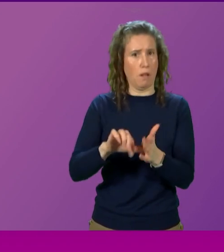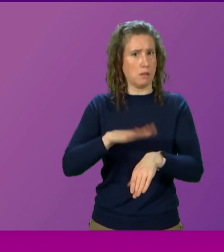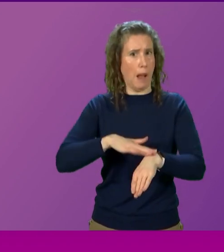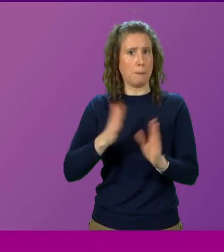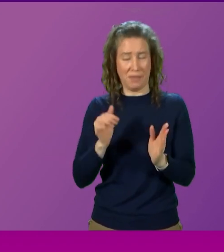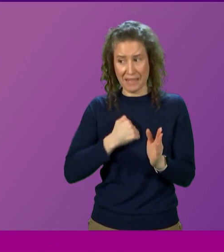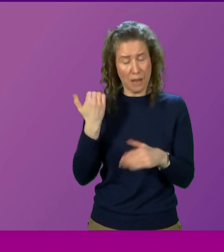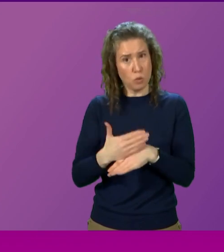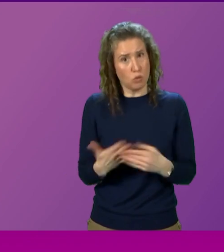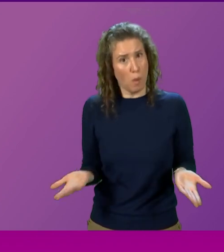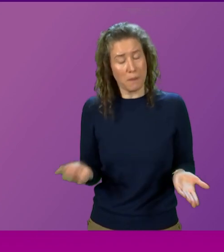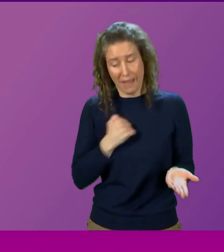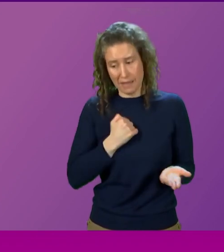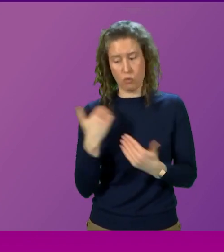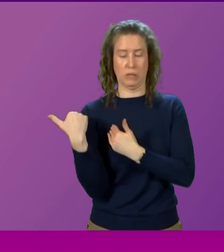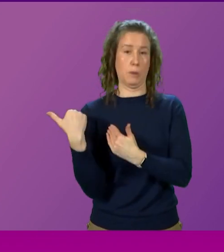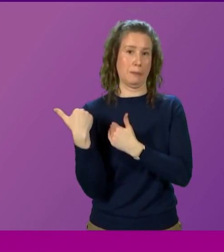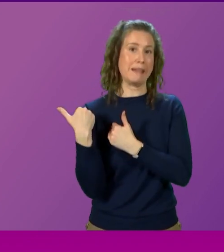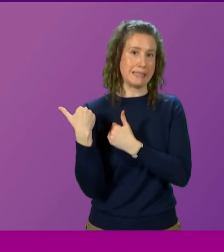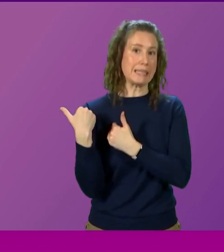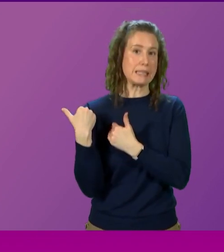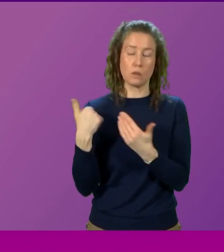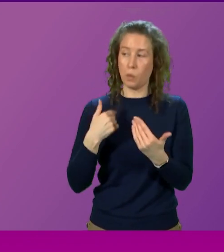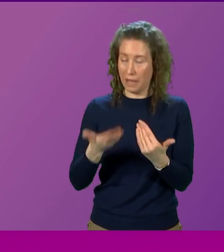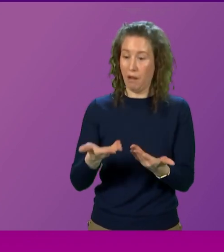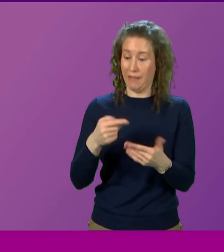that is our job and our responsibility—a responsibility that was given to us by the